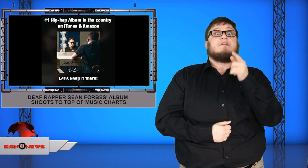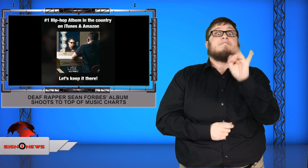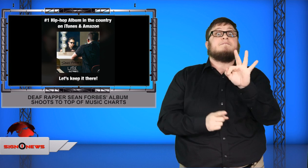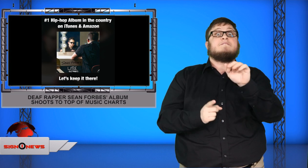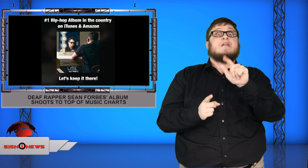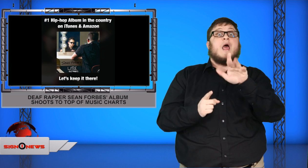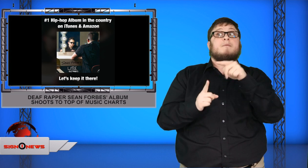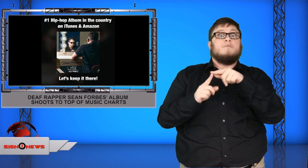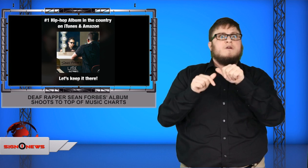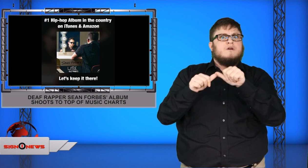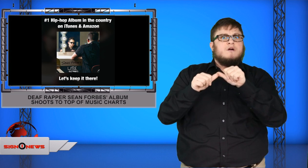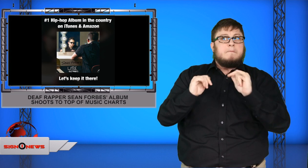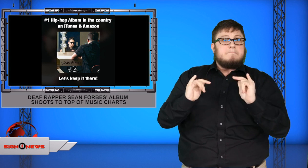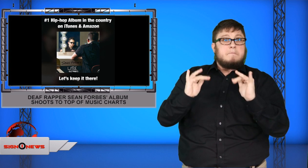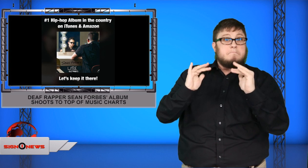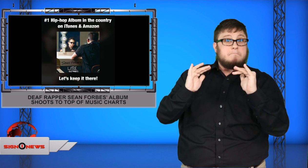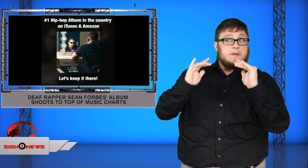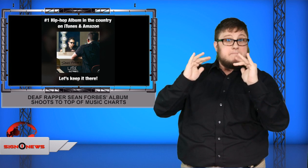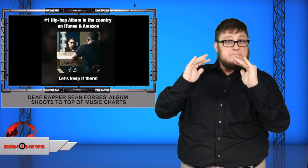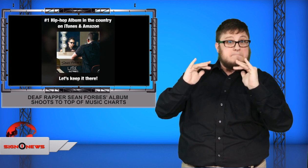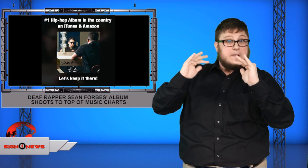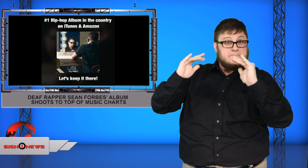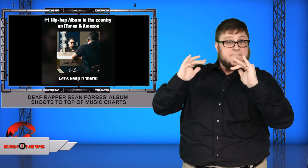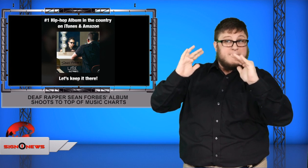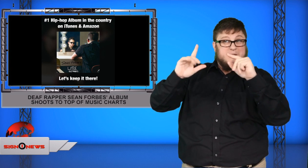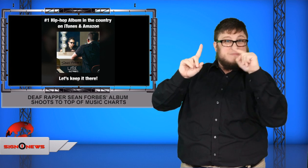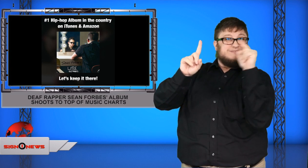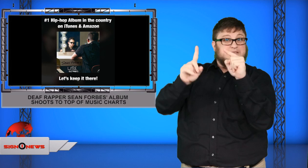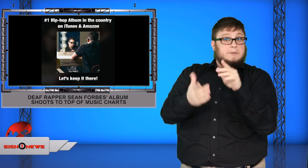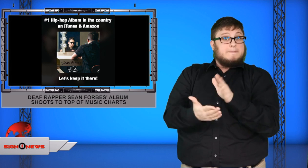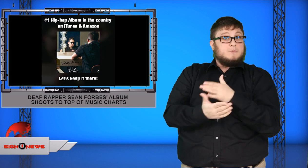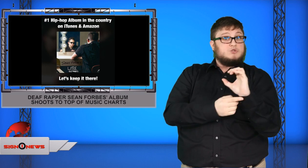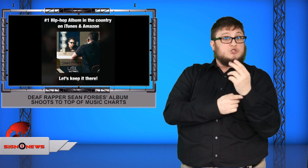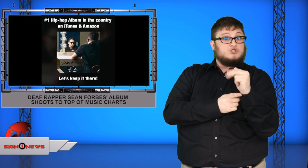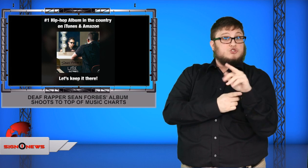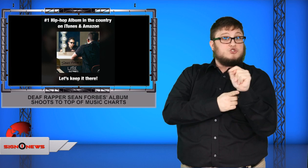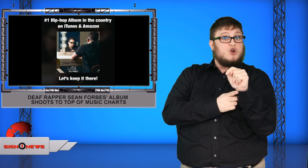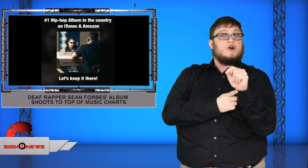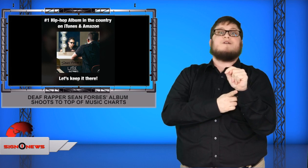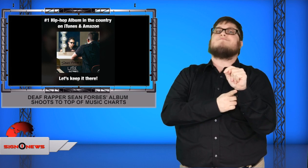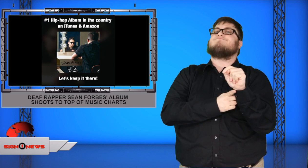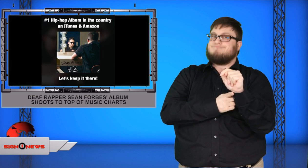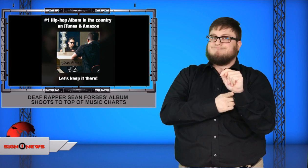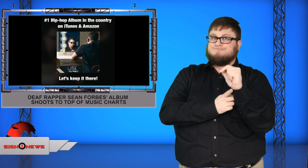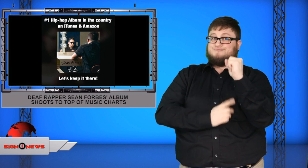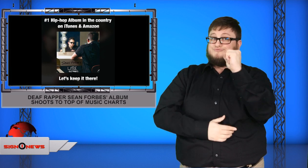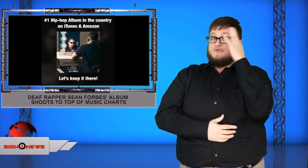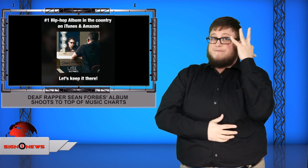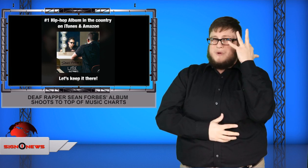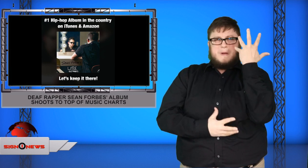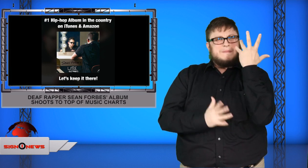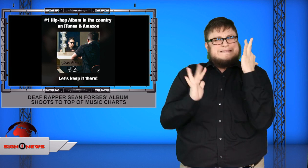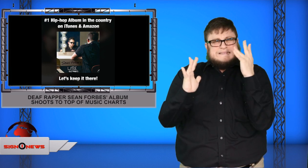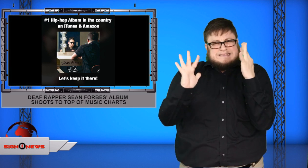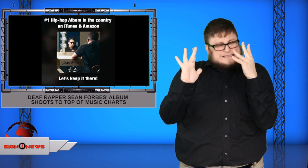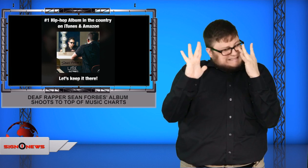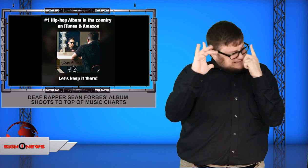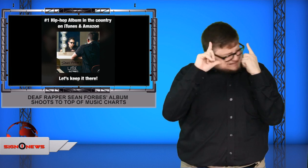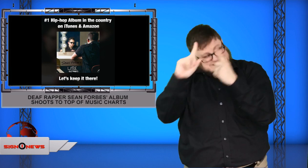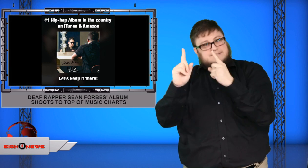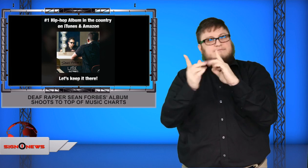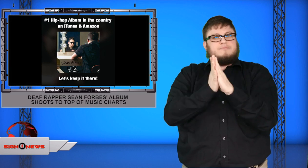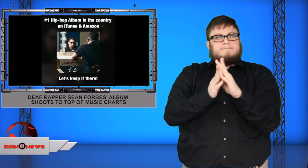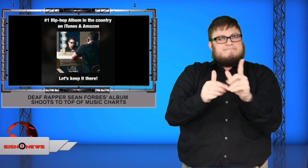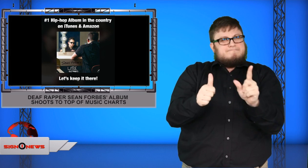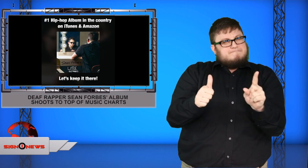If the album continues to rise in the music charts, Forbes is on track to becoming the